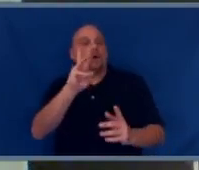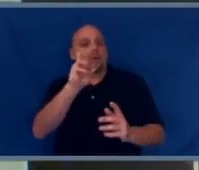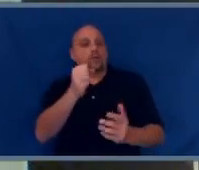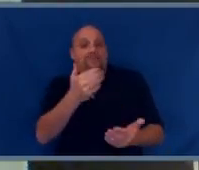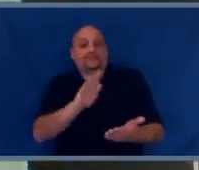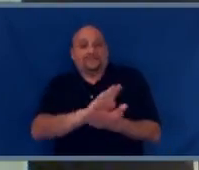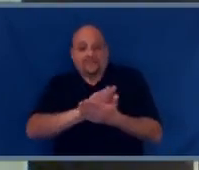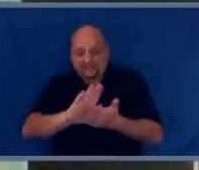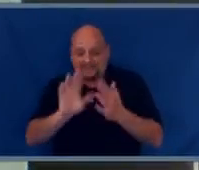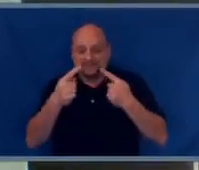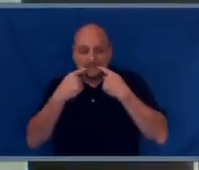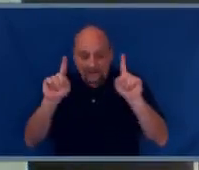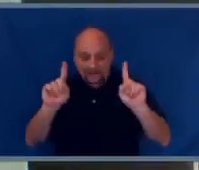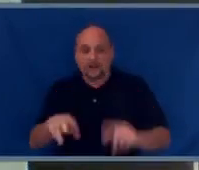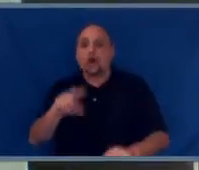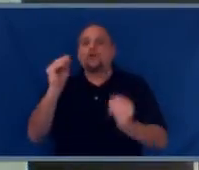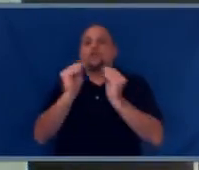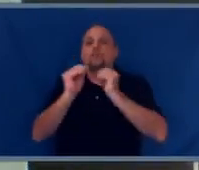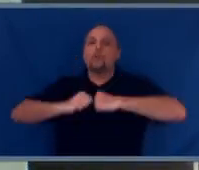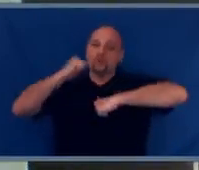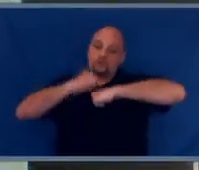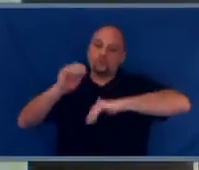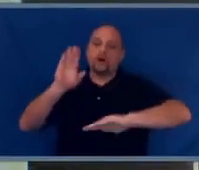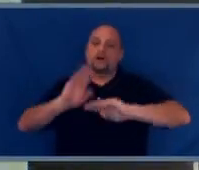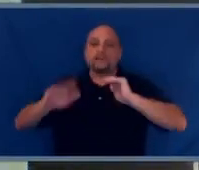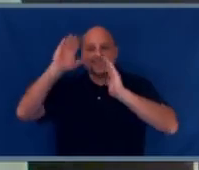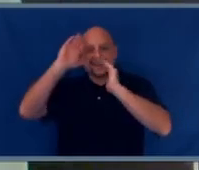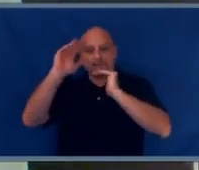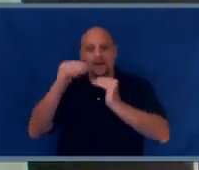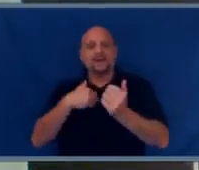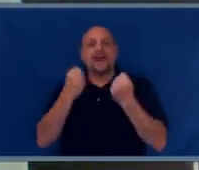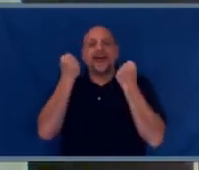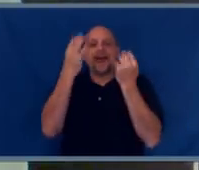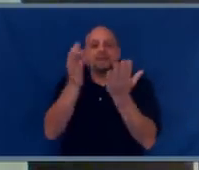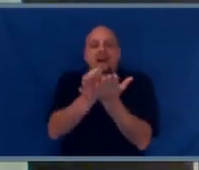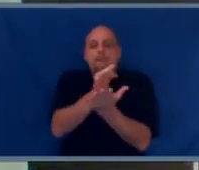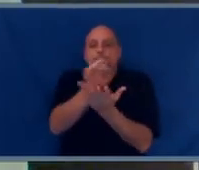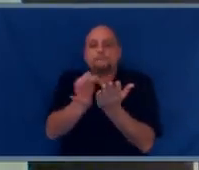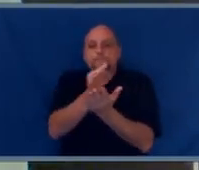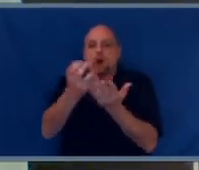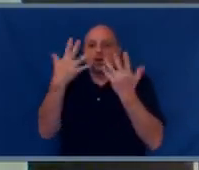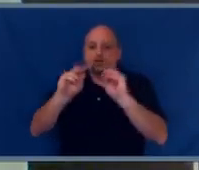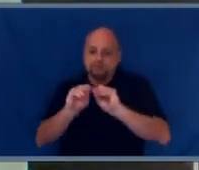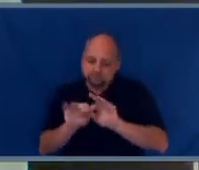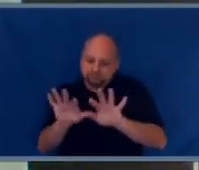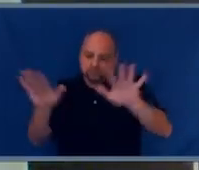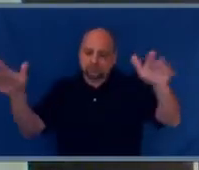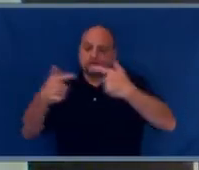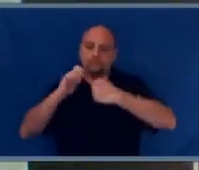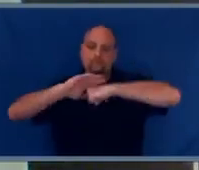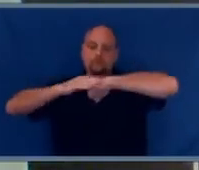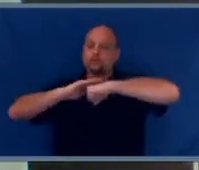IT WAS HOW IT WAS EXPECTED. EJECTED OFF THE SURFACE THAT WE DIDN'T SPECK.